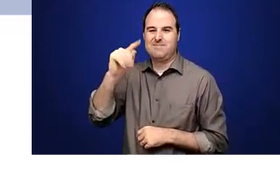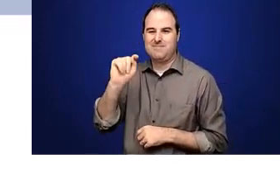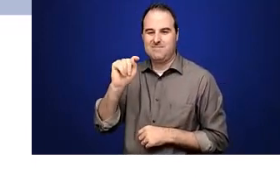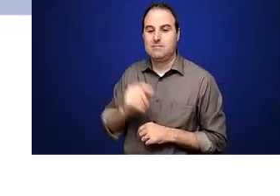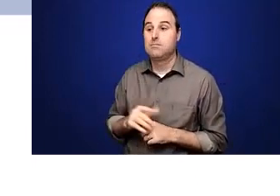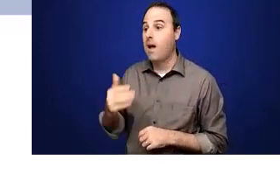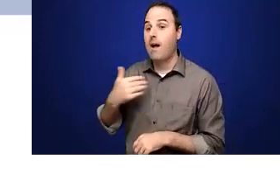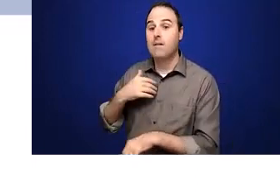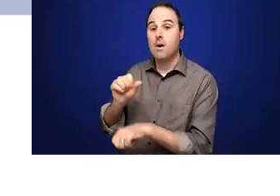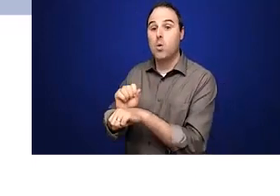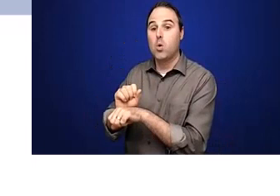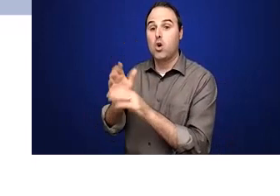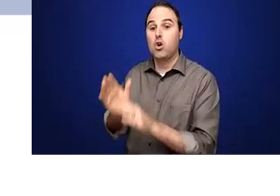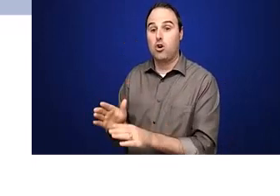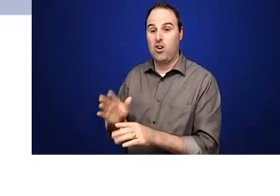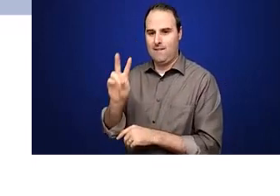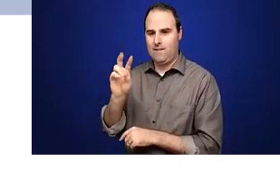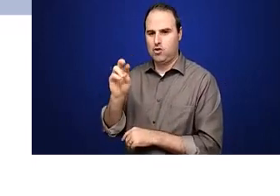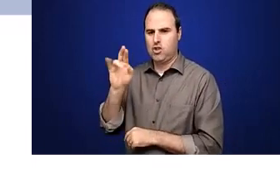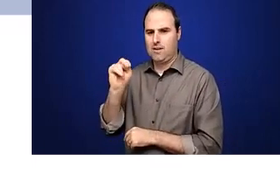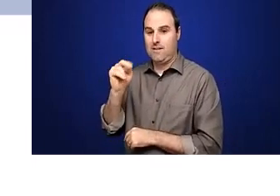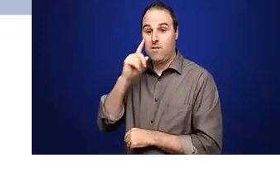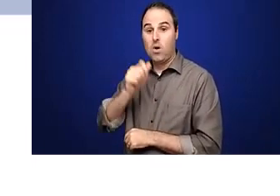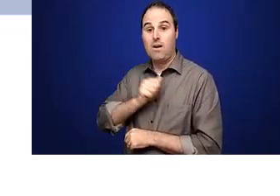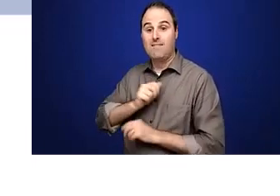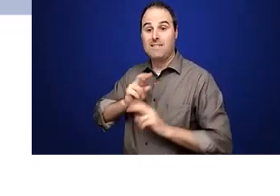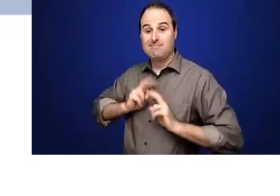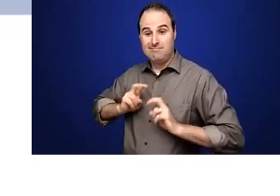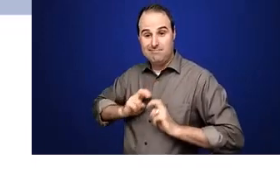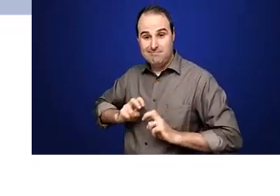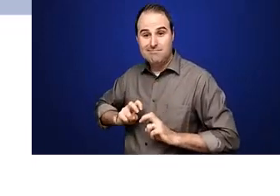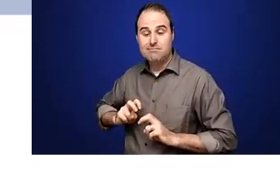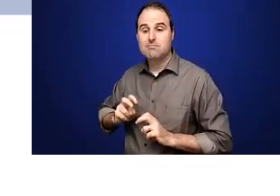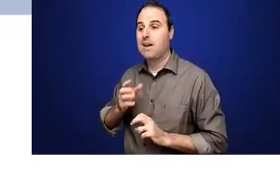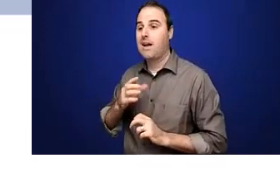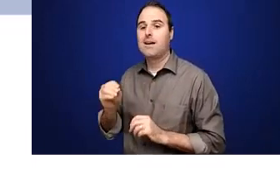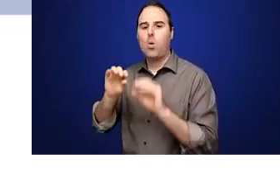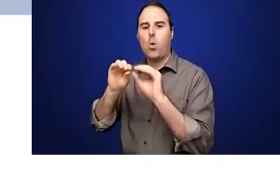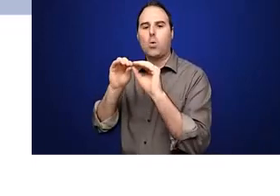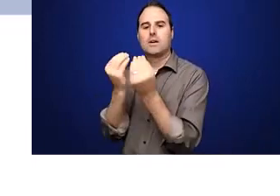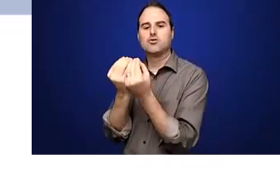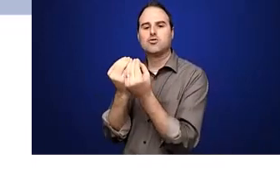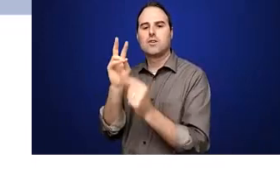can be used for self-assessment and an organizational version that can be completed by a supervisor,